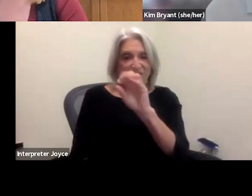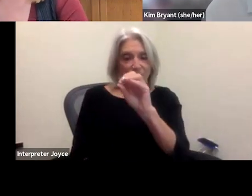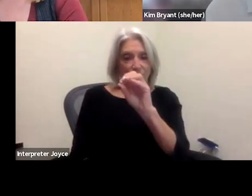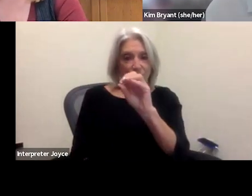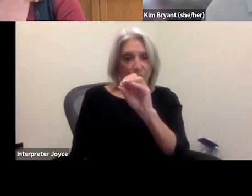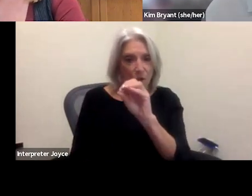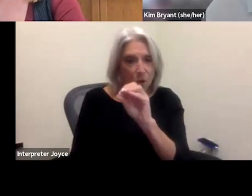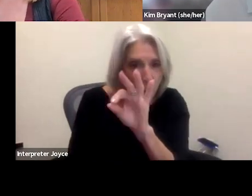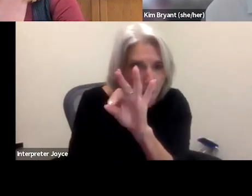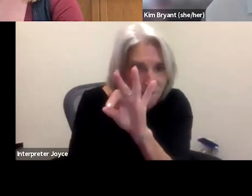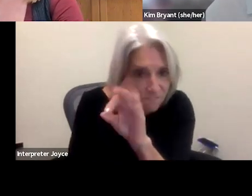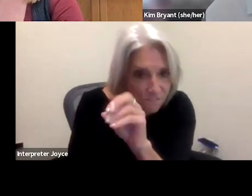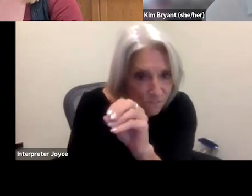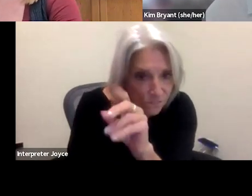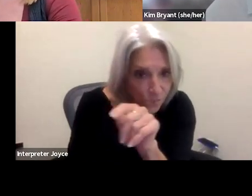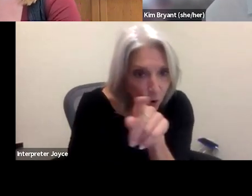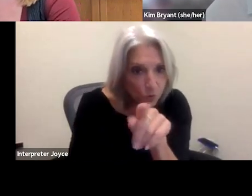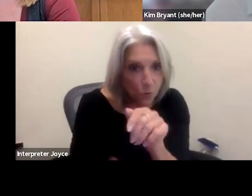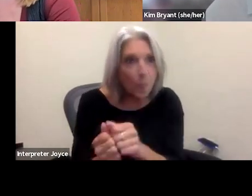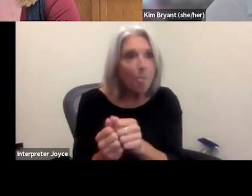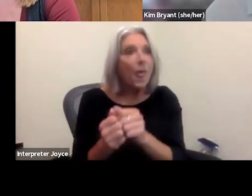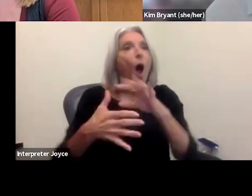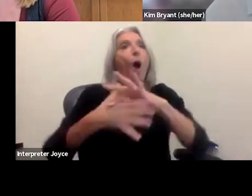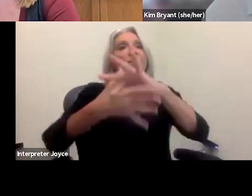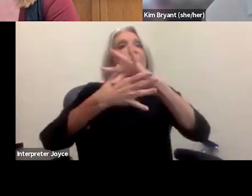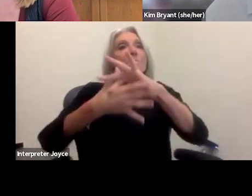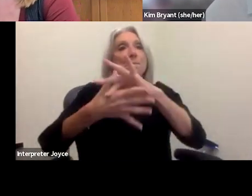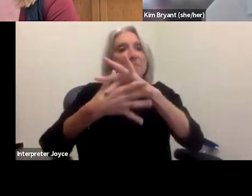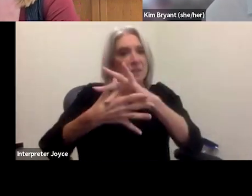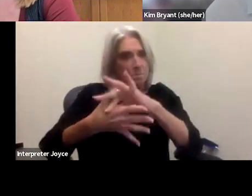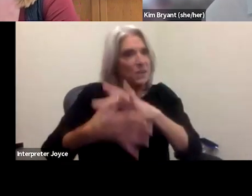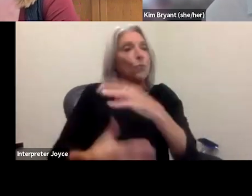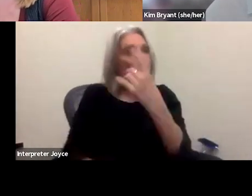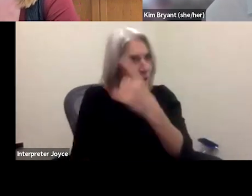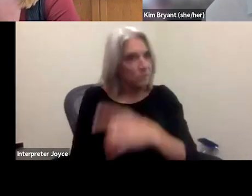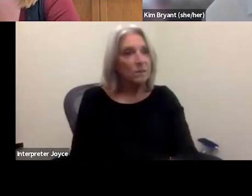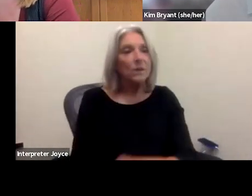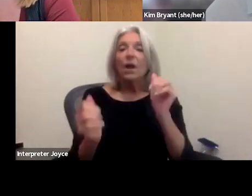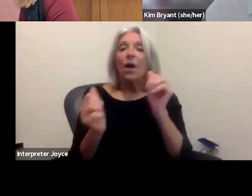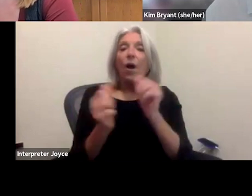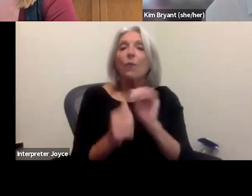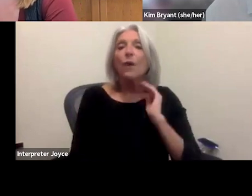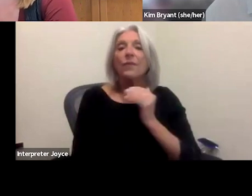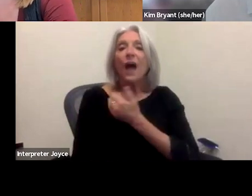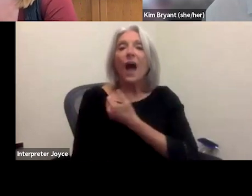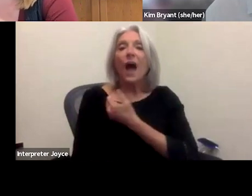in the picture with my graduate student and two of our testers, two of our consultants.